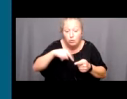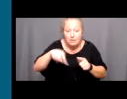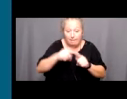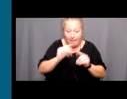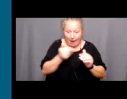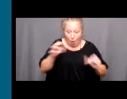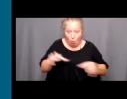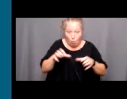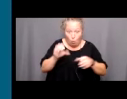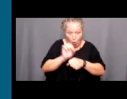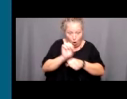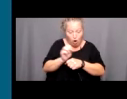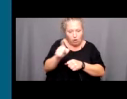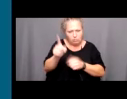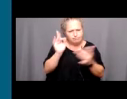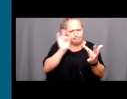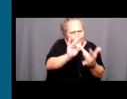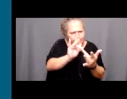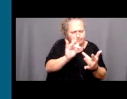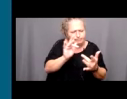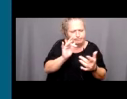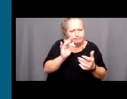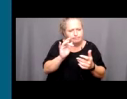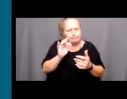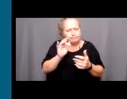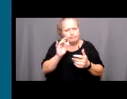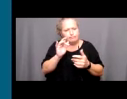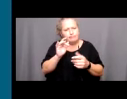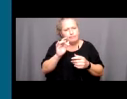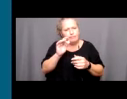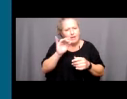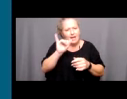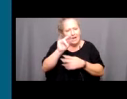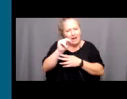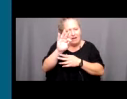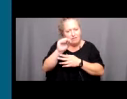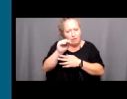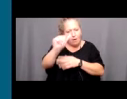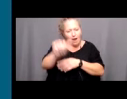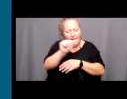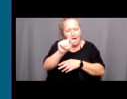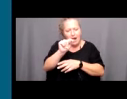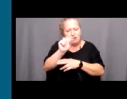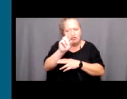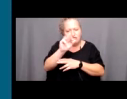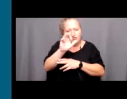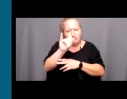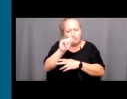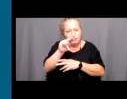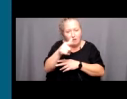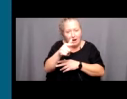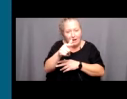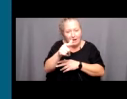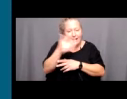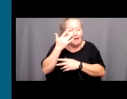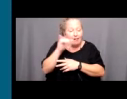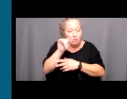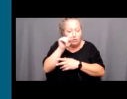reach out to us at info at tracking California.org, and we can discuss